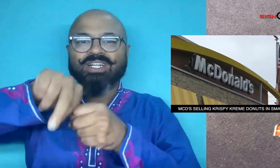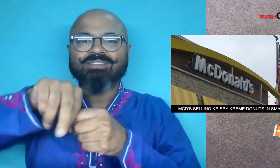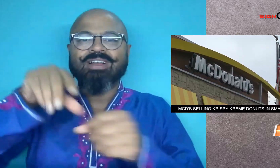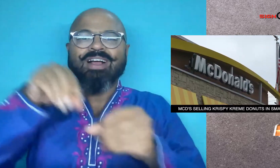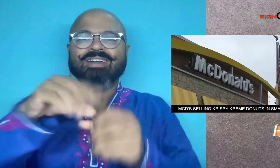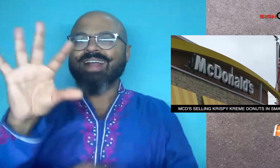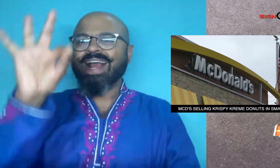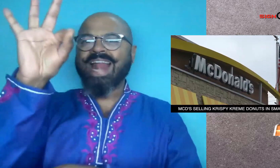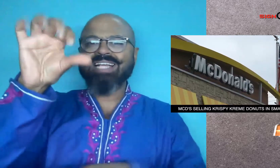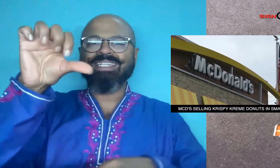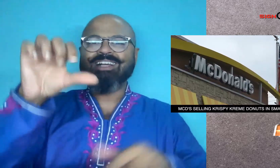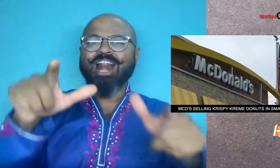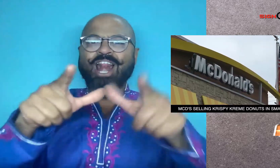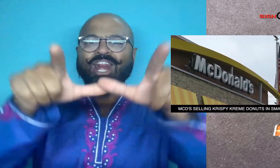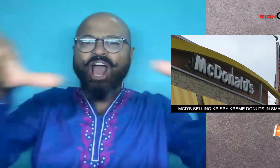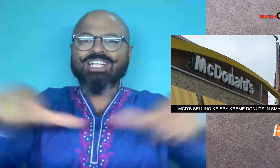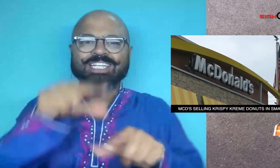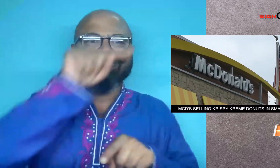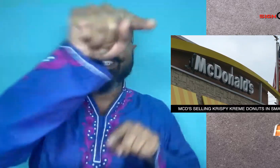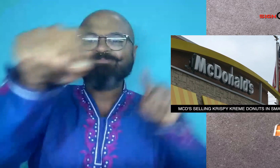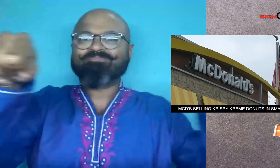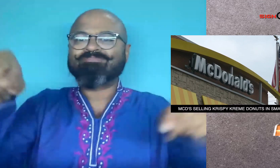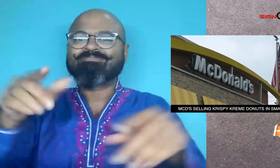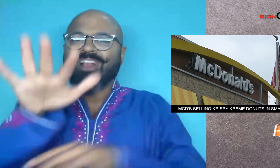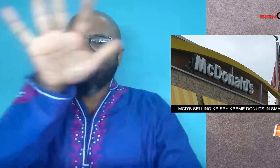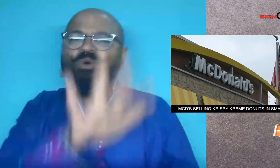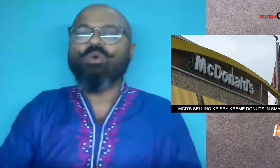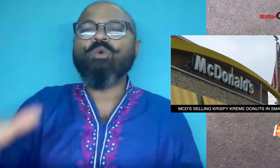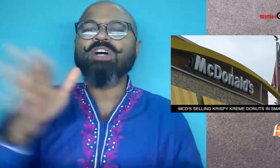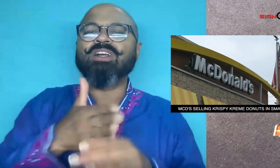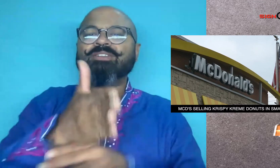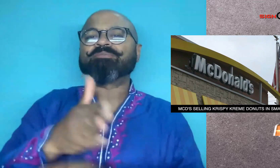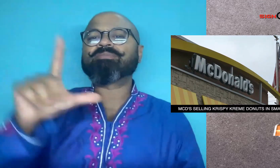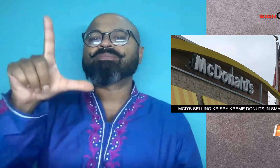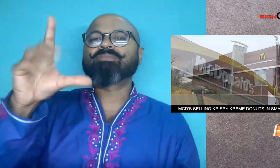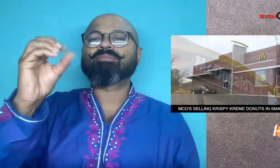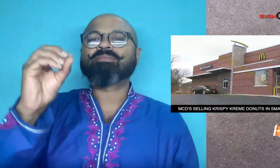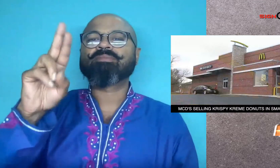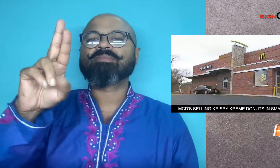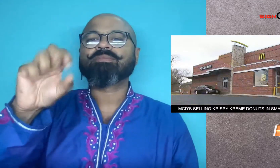McDonald's announced it will start selling Krispy Kreme doughnuts at nine locations across